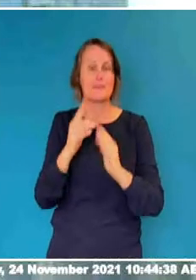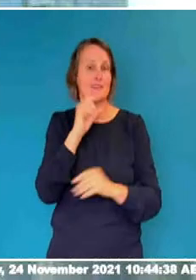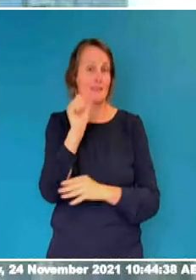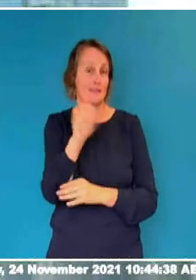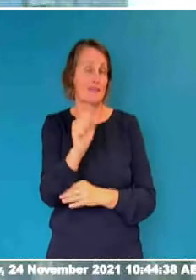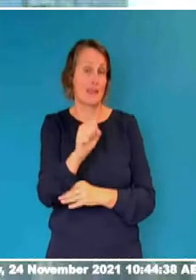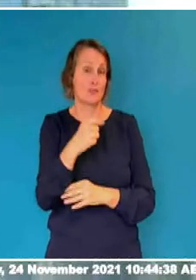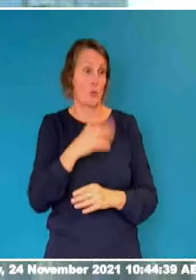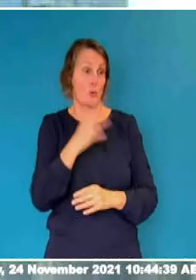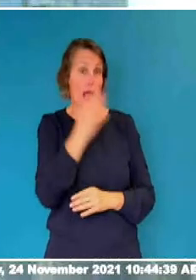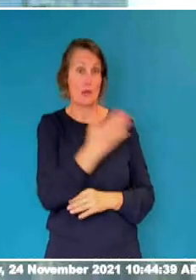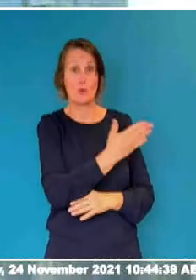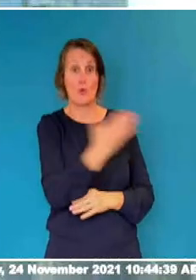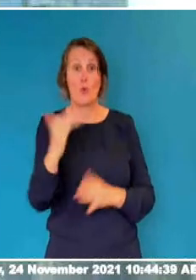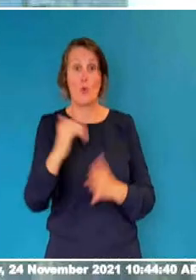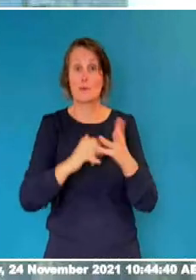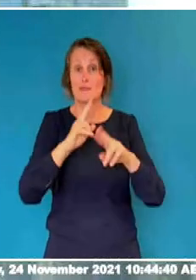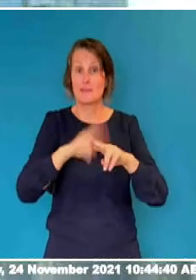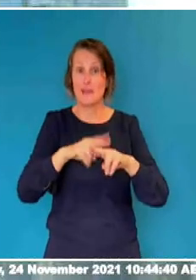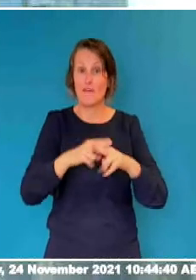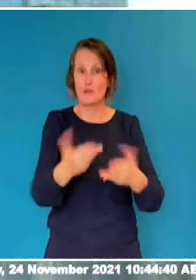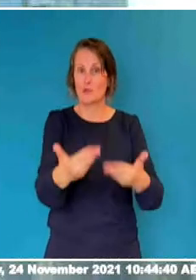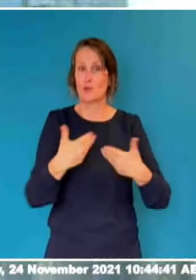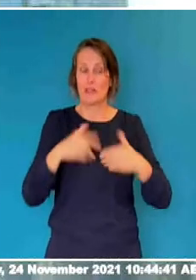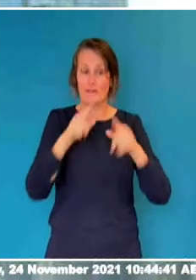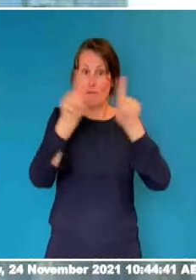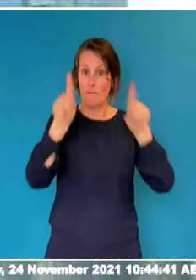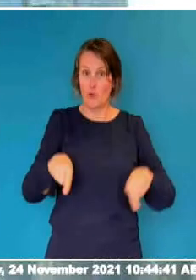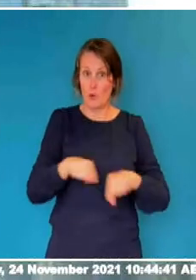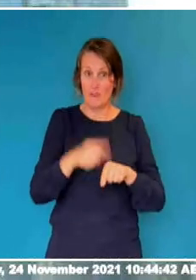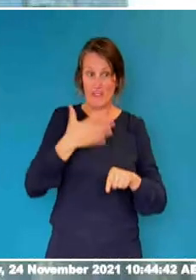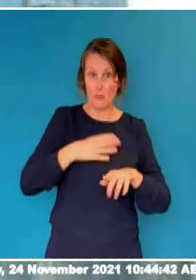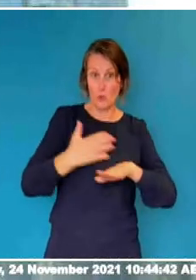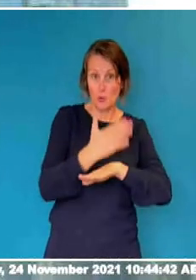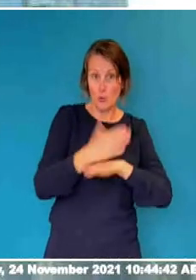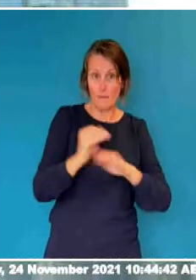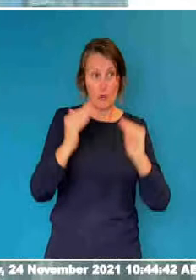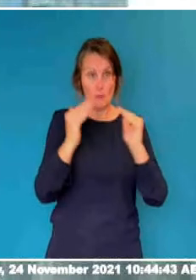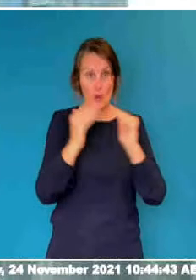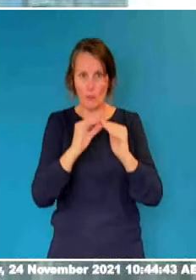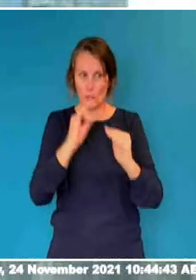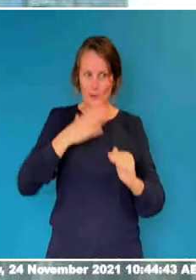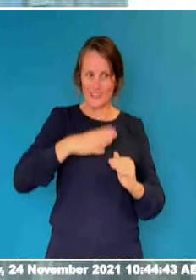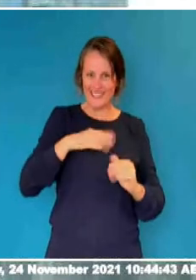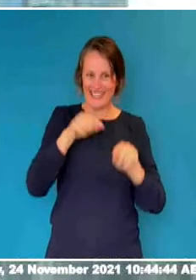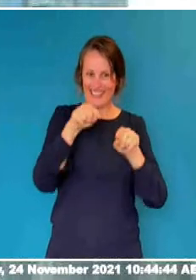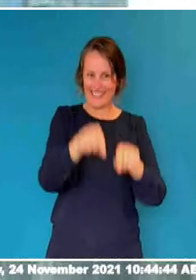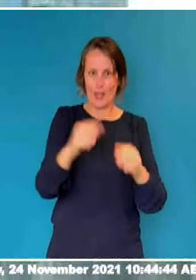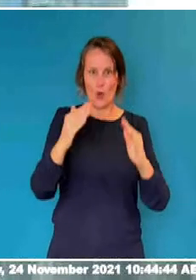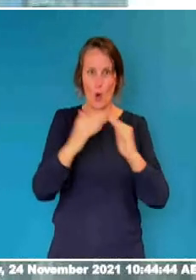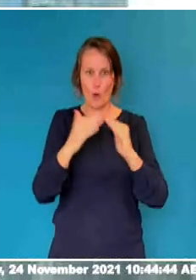submit a working from home form to identify whether they had any specific adjustments required or any specific needs.